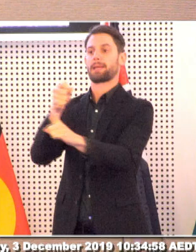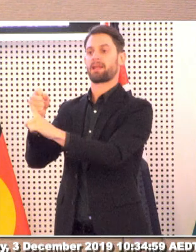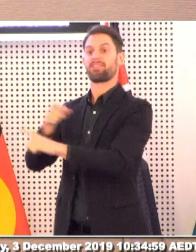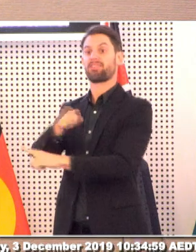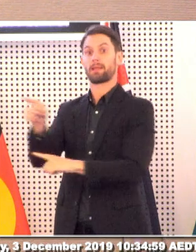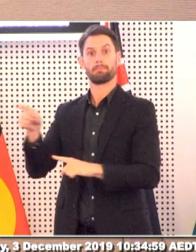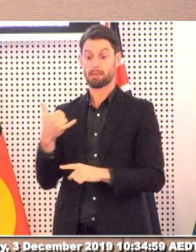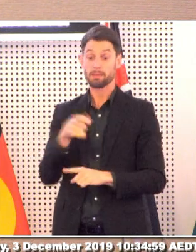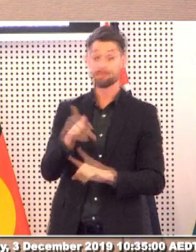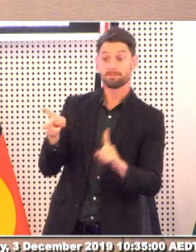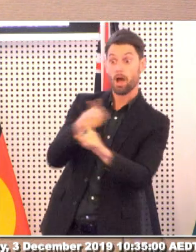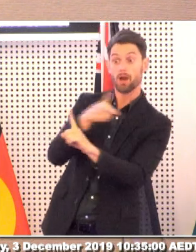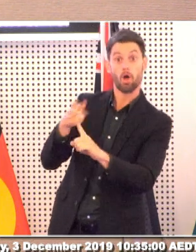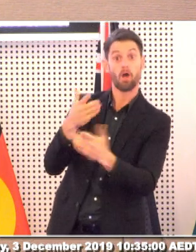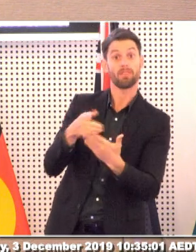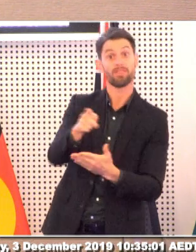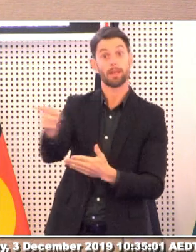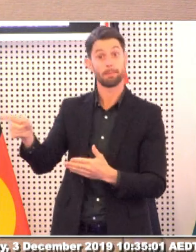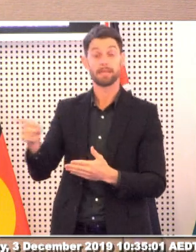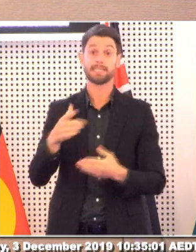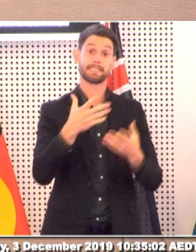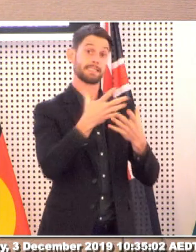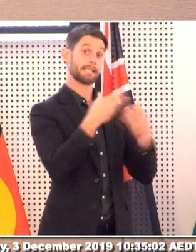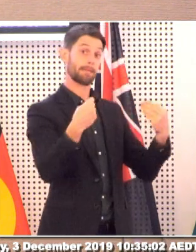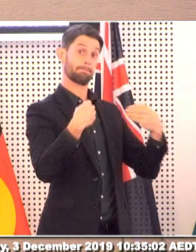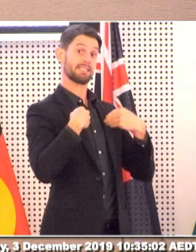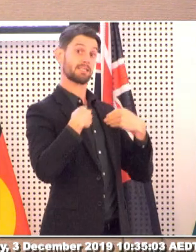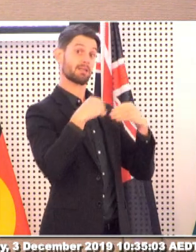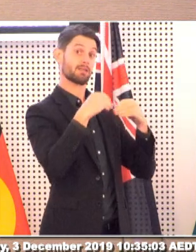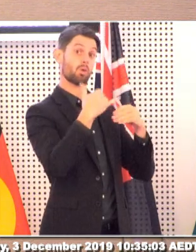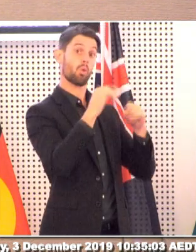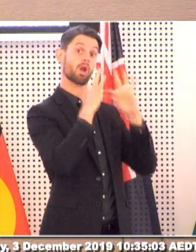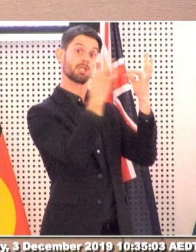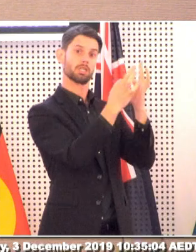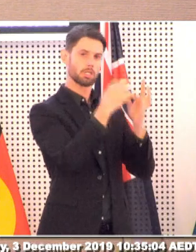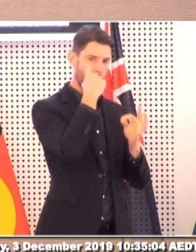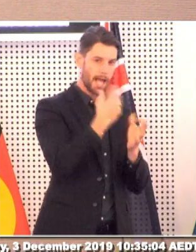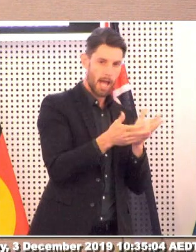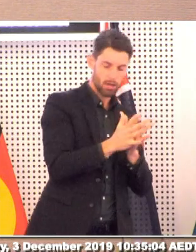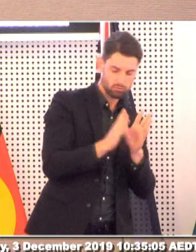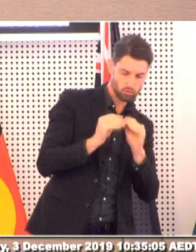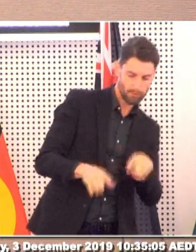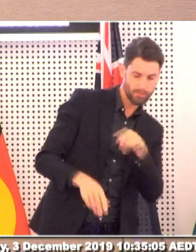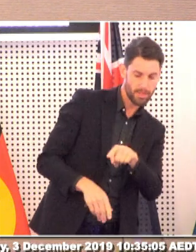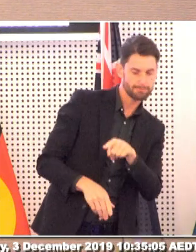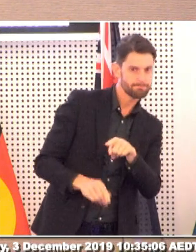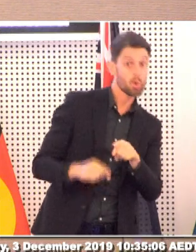Some organisations have tried to avoid that by moving people with – I guess,